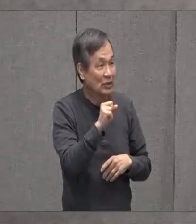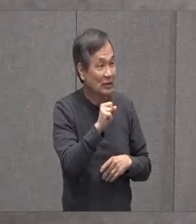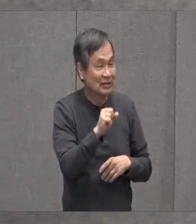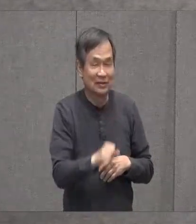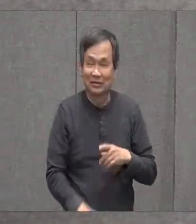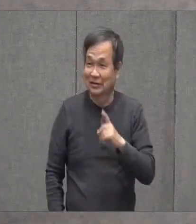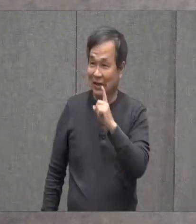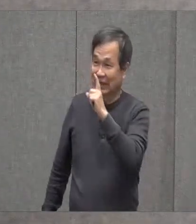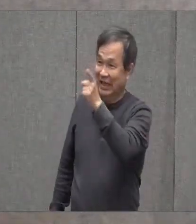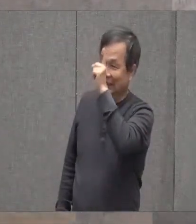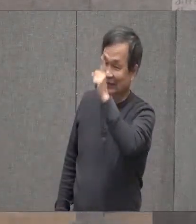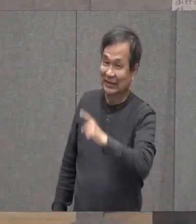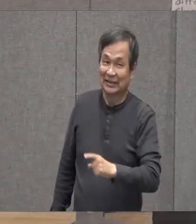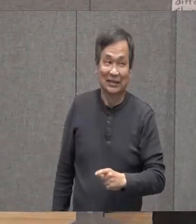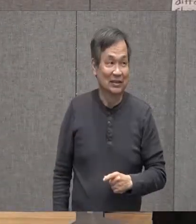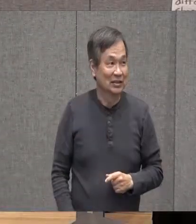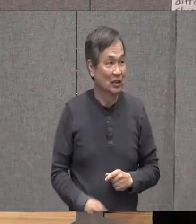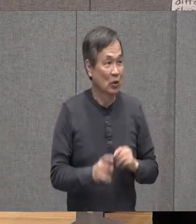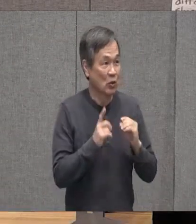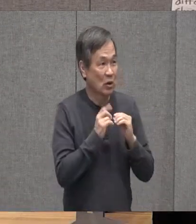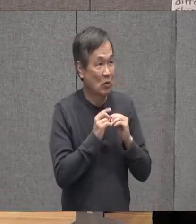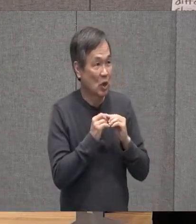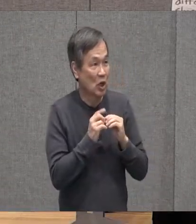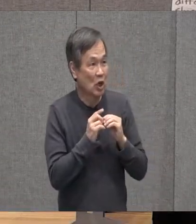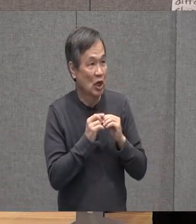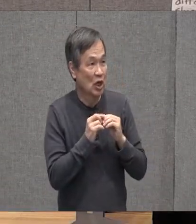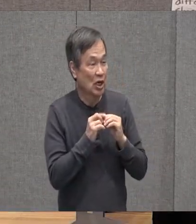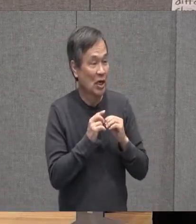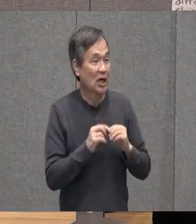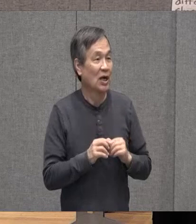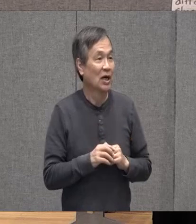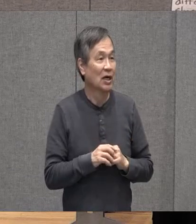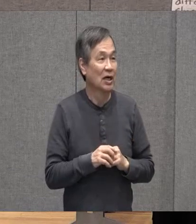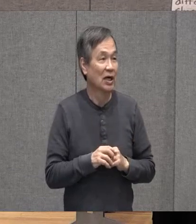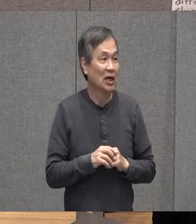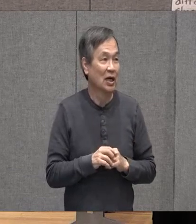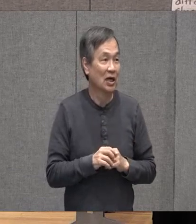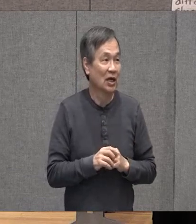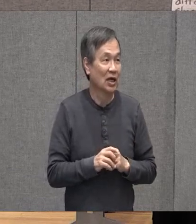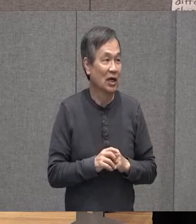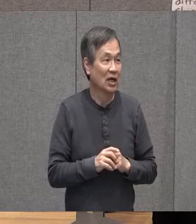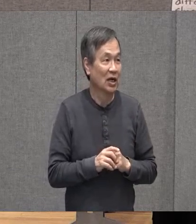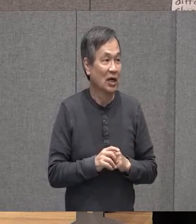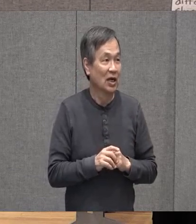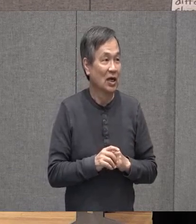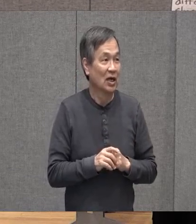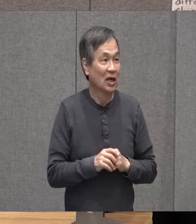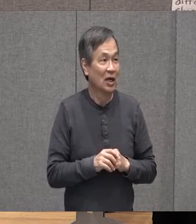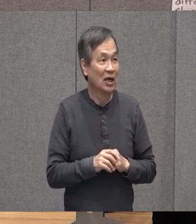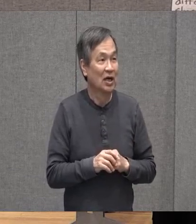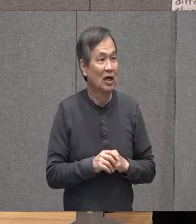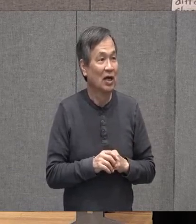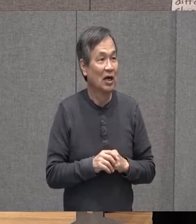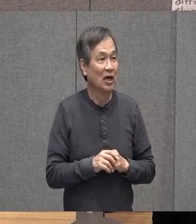Alright. Do we have time for the last one? I think we have time for one more, but I think we went over our minute. Is it right side up? - It's right side up.